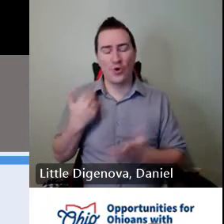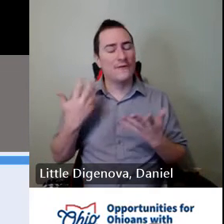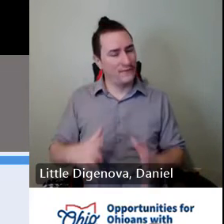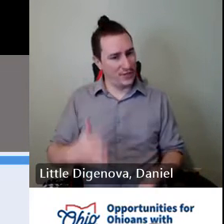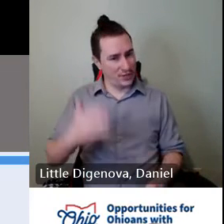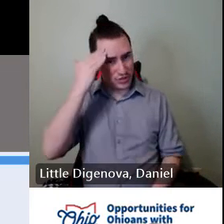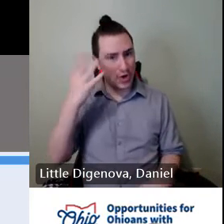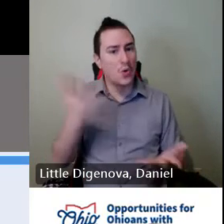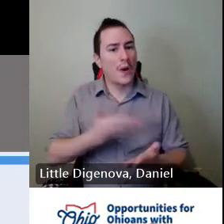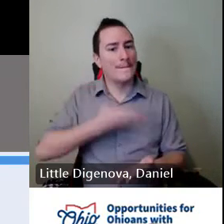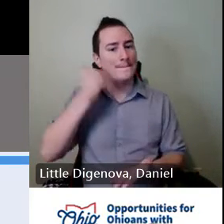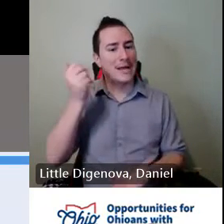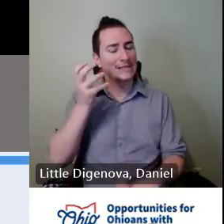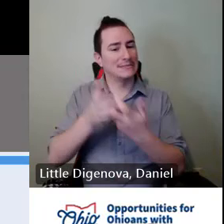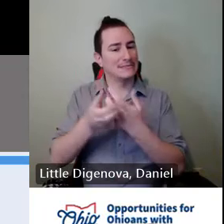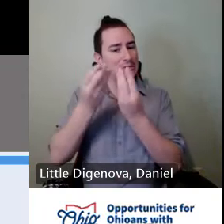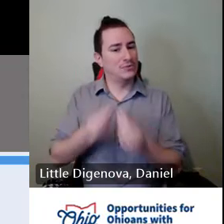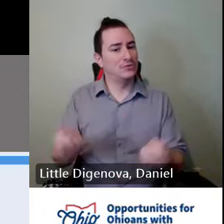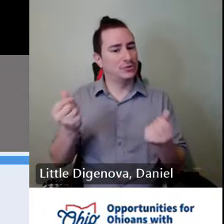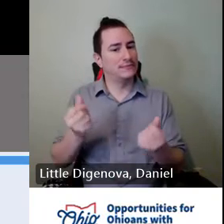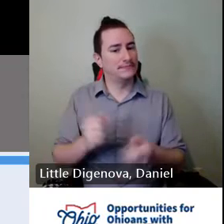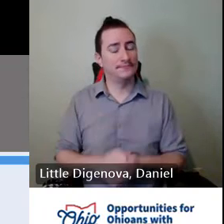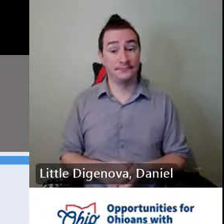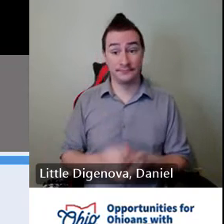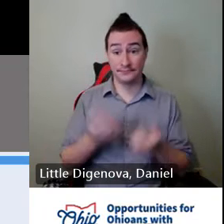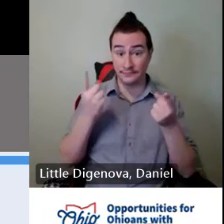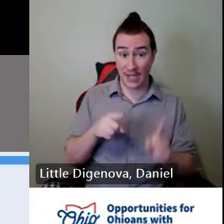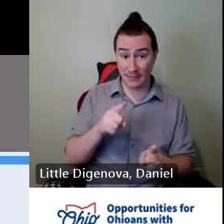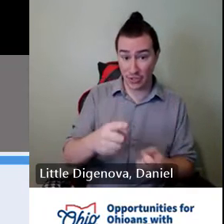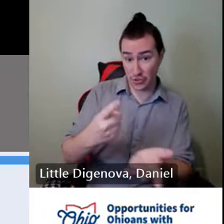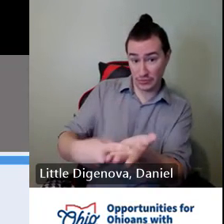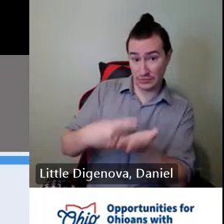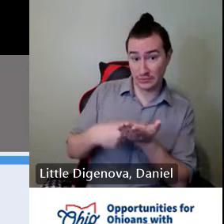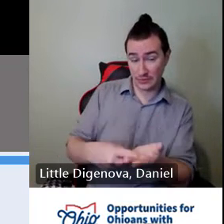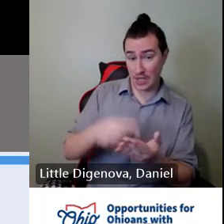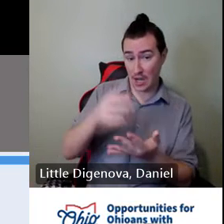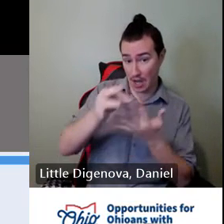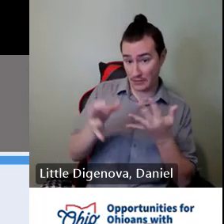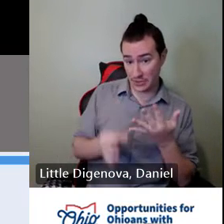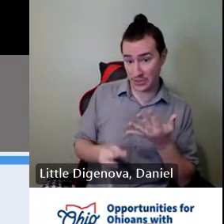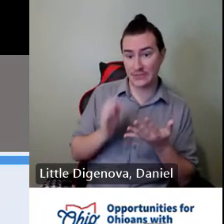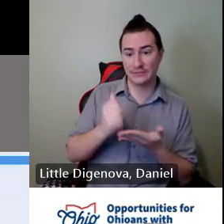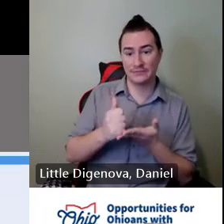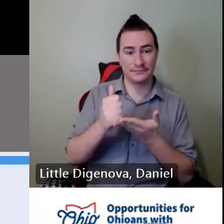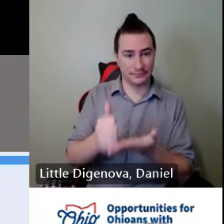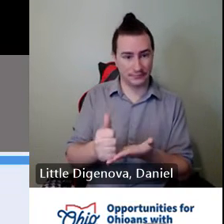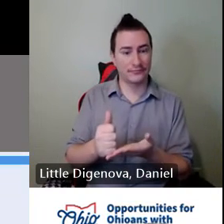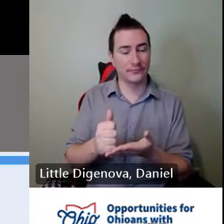Now, when you are identifying options, it can be helpful to know the types of reasonable accommodations that are available.